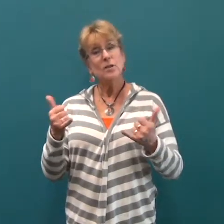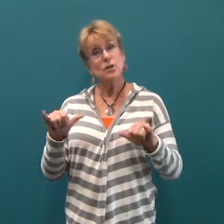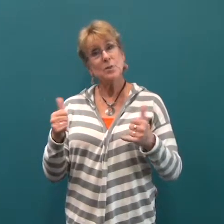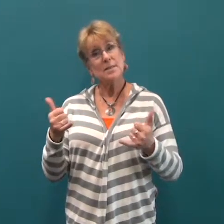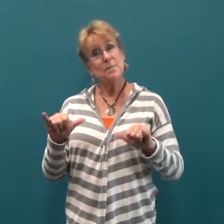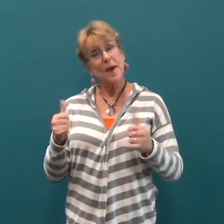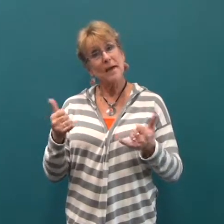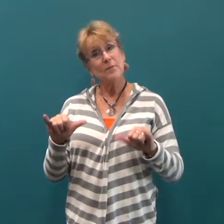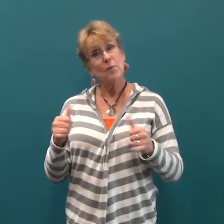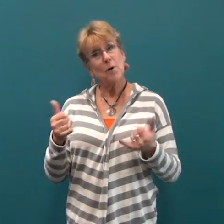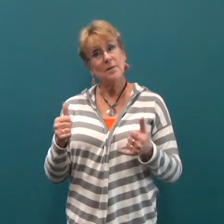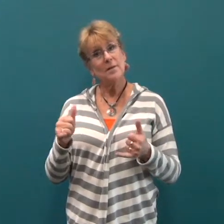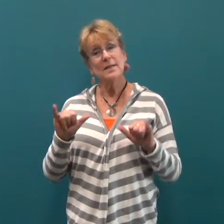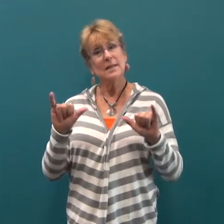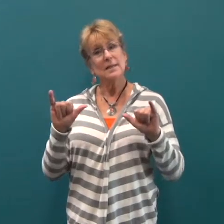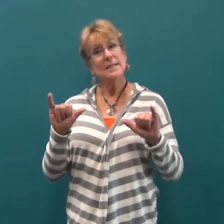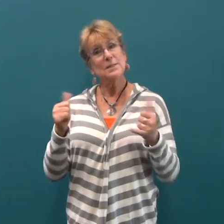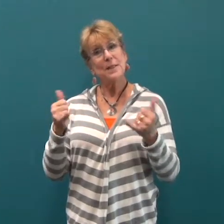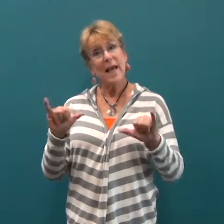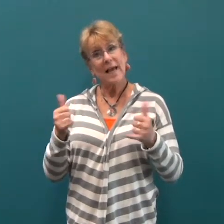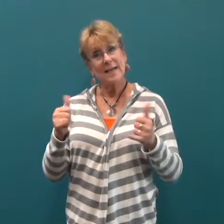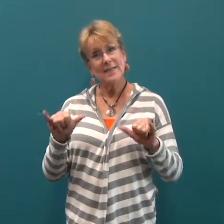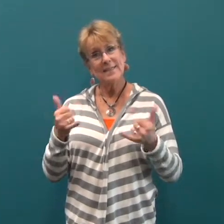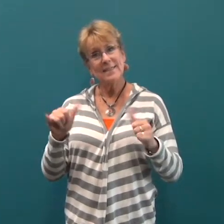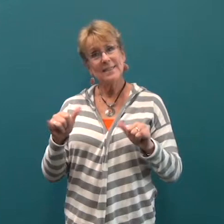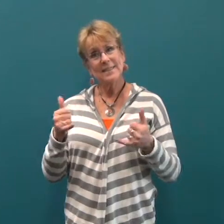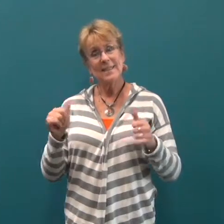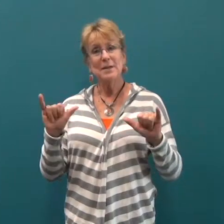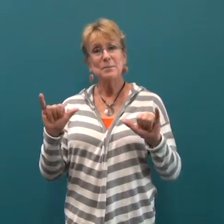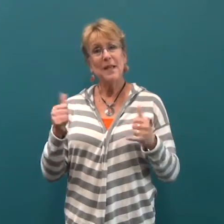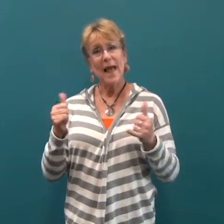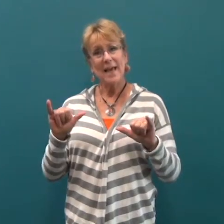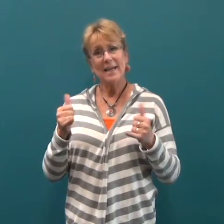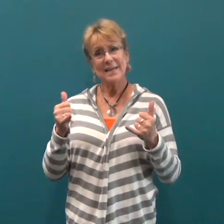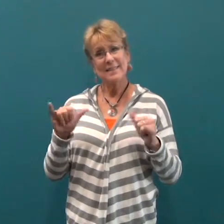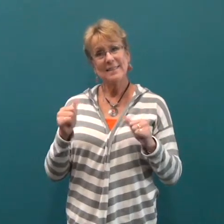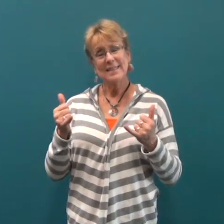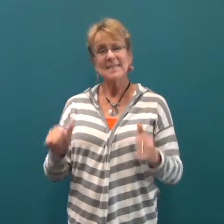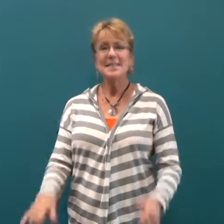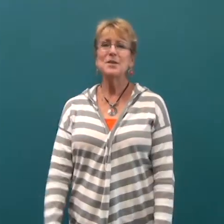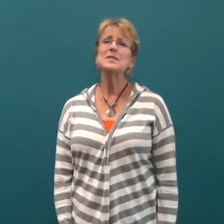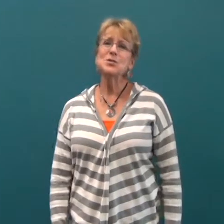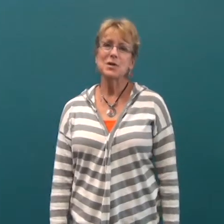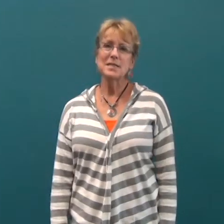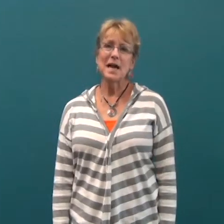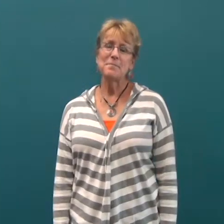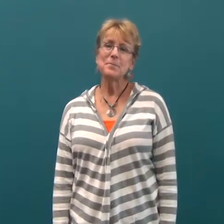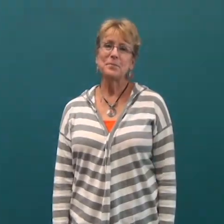and you twist them back and forth. Let's play. Play. See you at storytime.